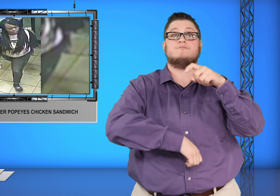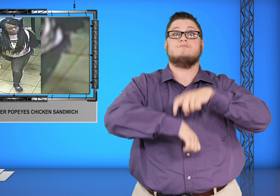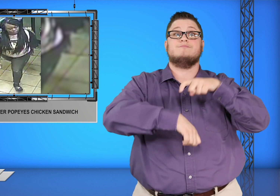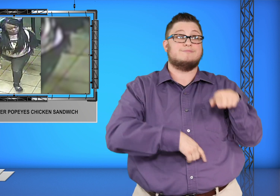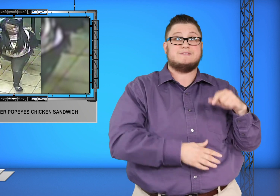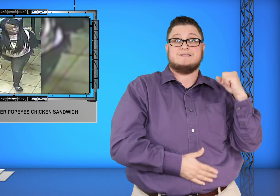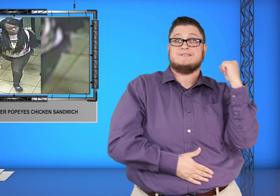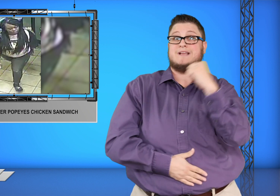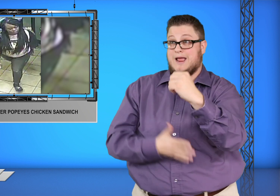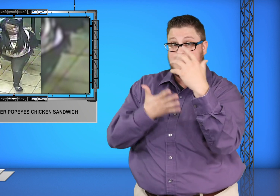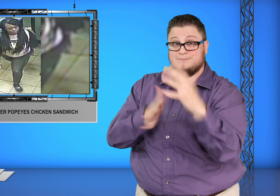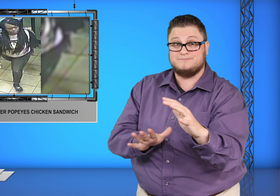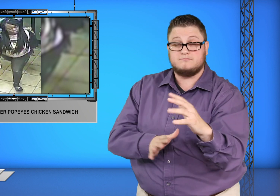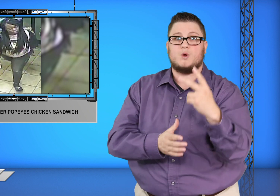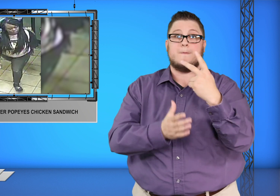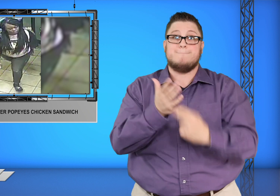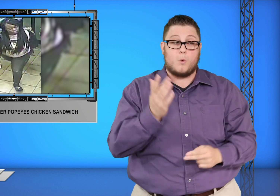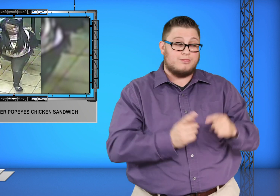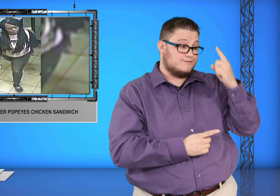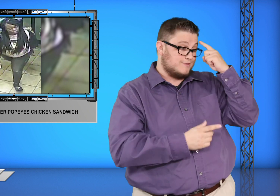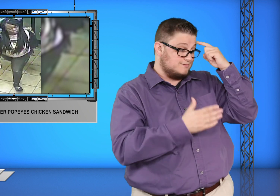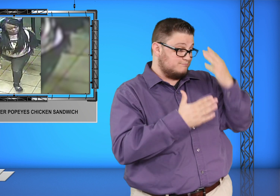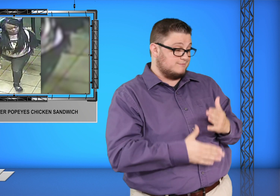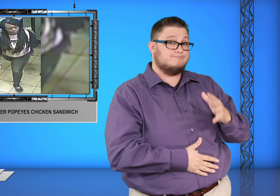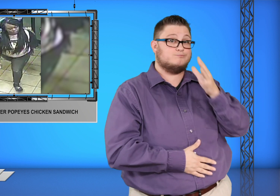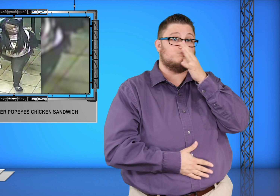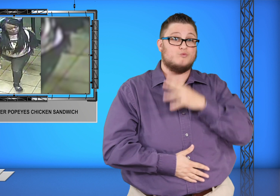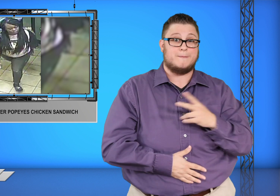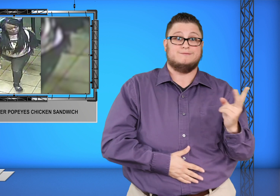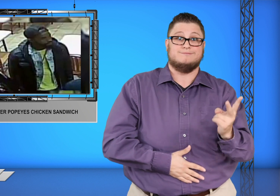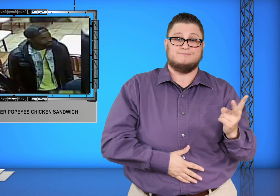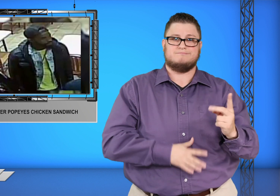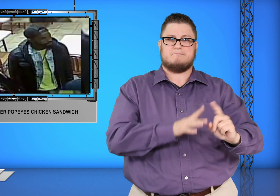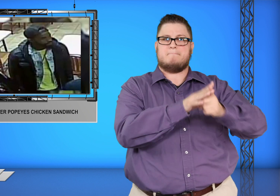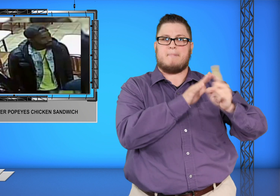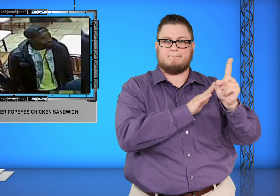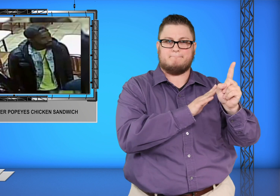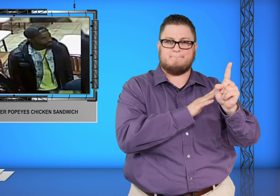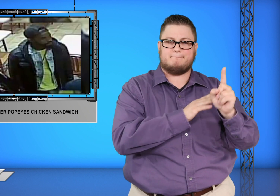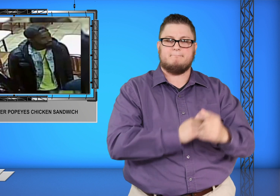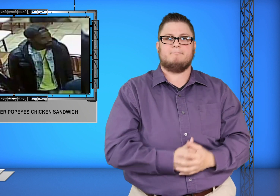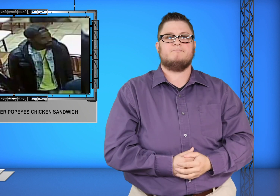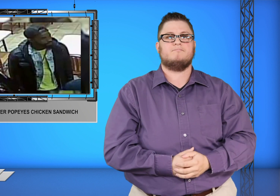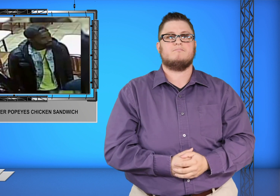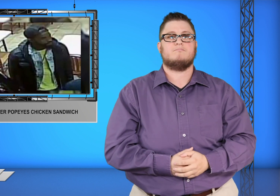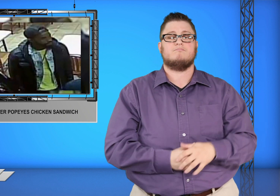The suspect and the woman fled after the incident.